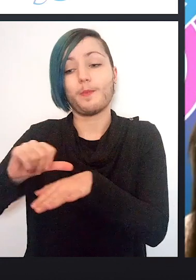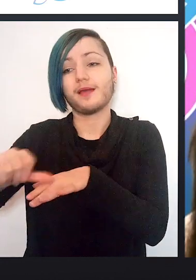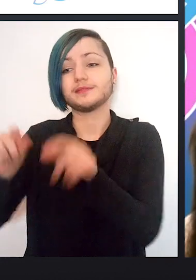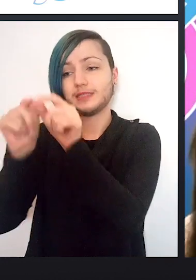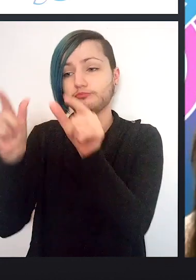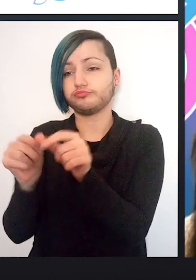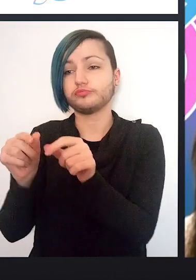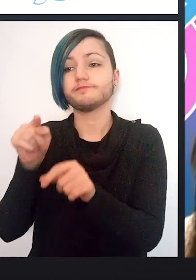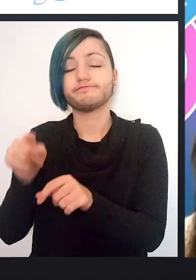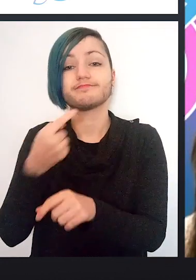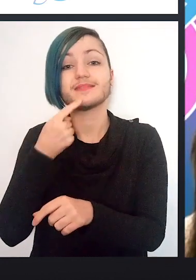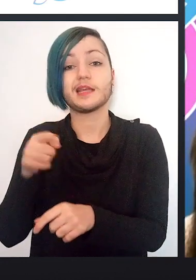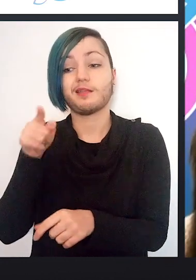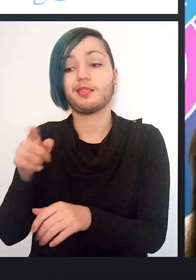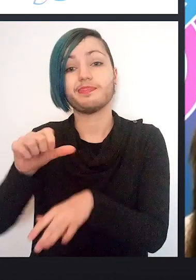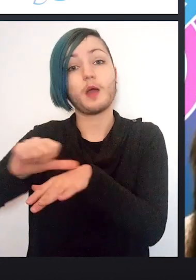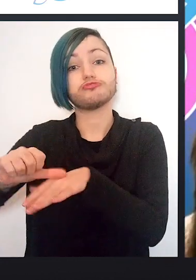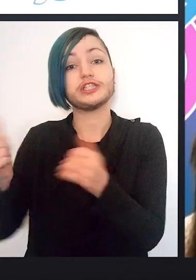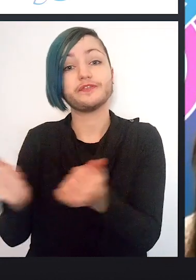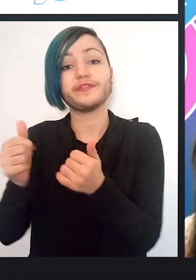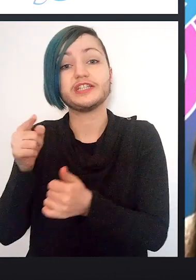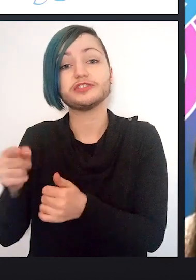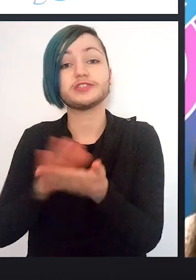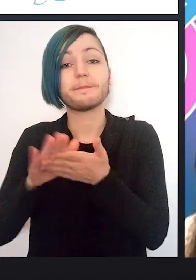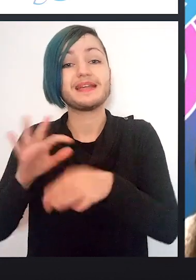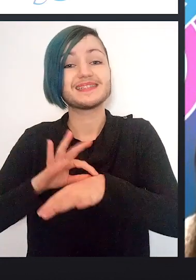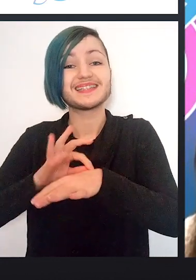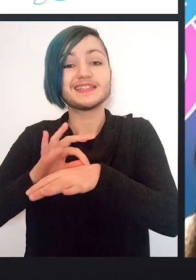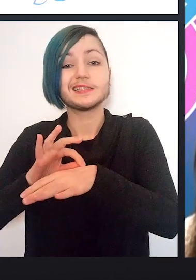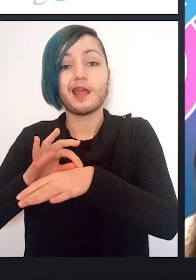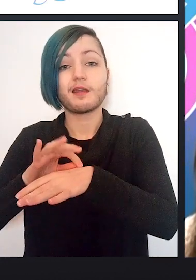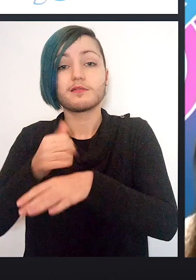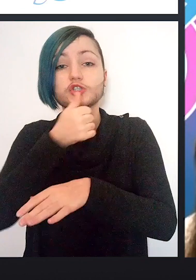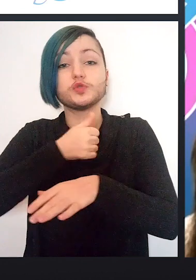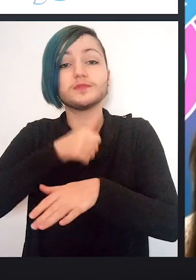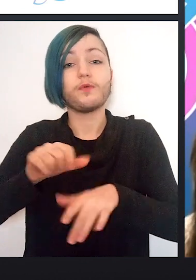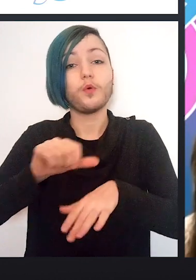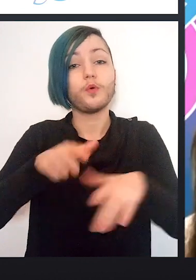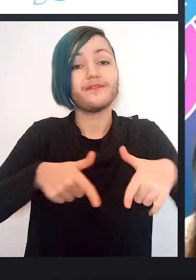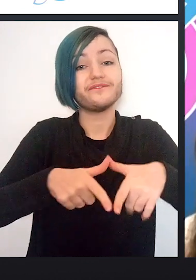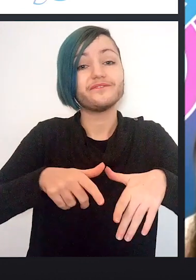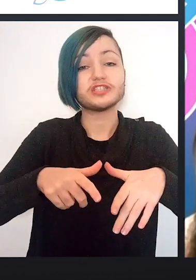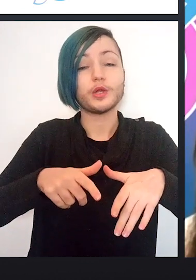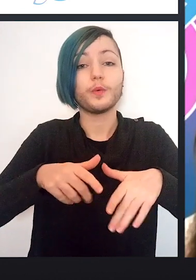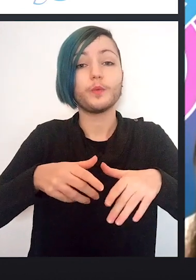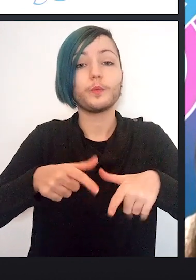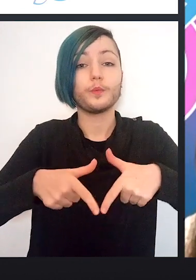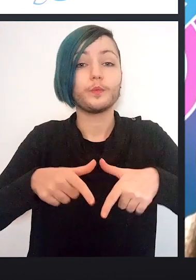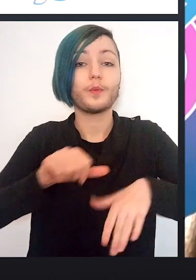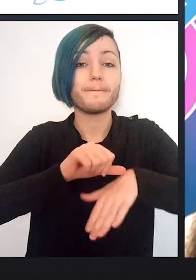once that's been completed the skin that would otherwise be used potentially to create a vagina has been lost.